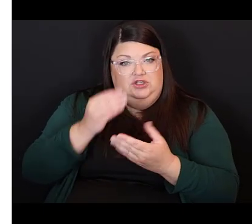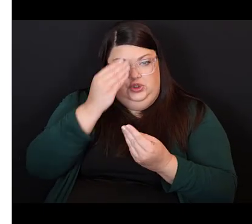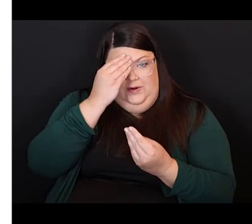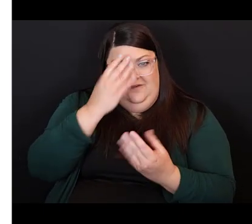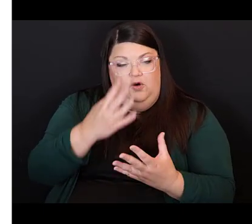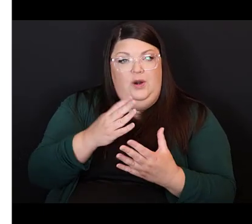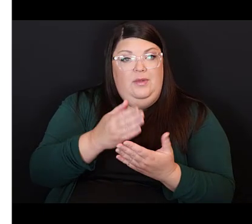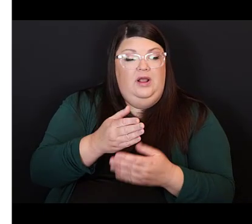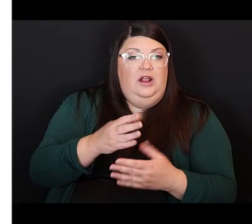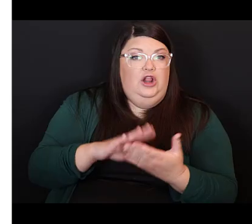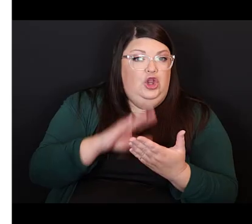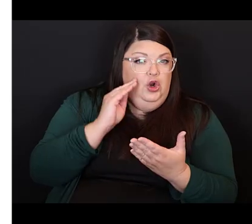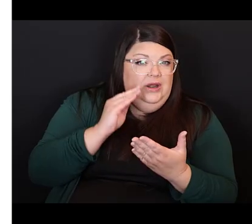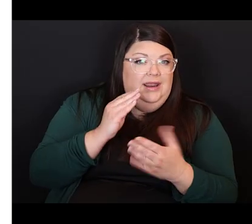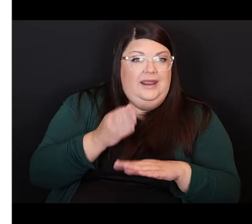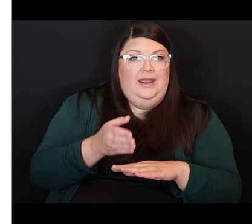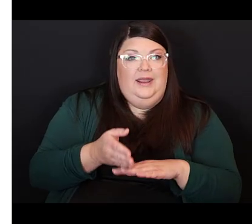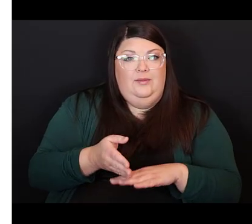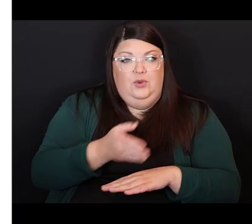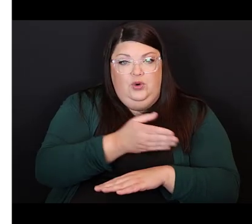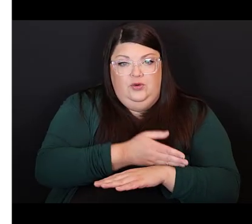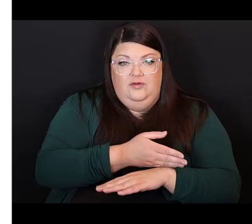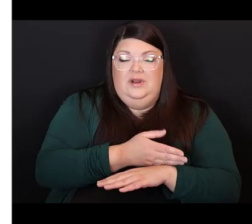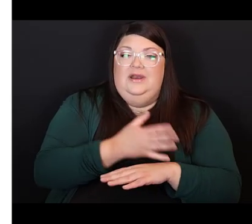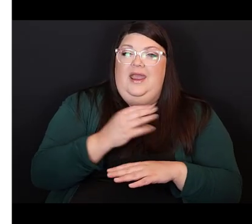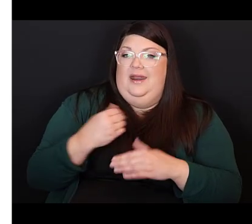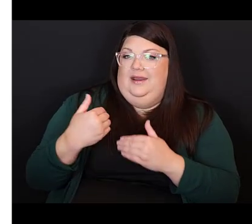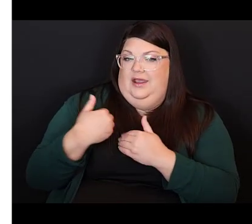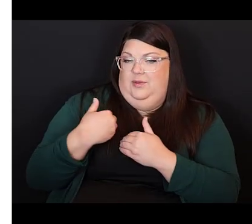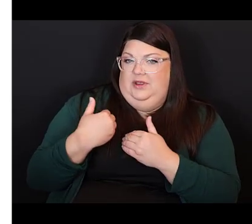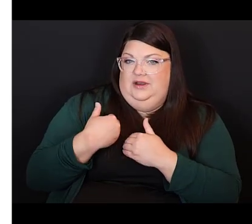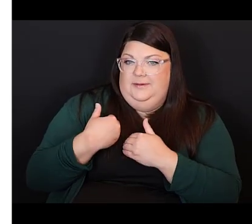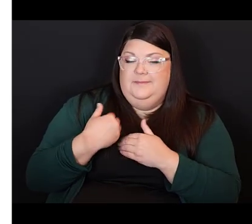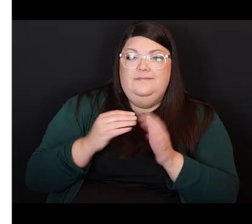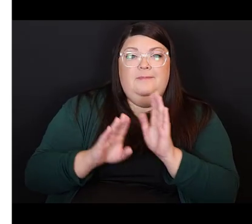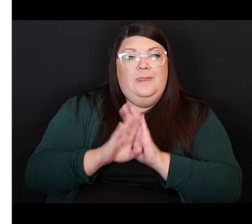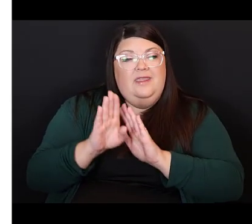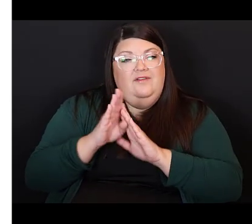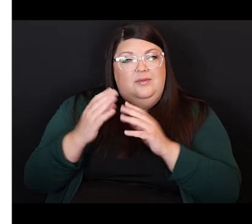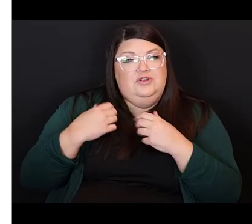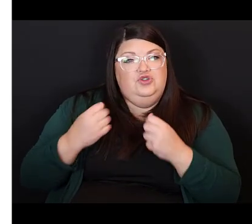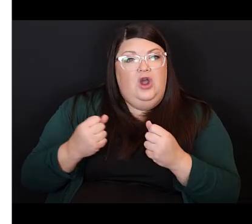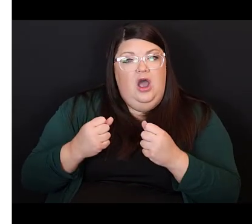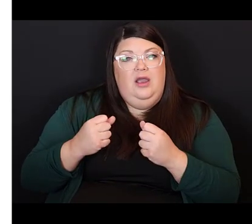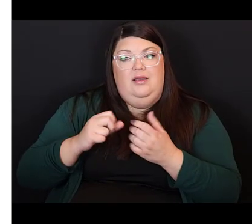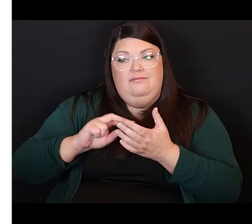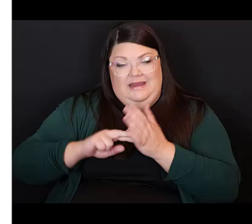learning, improvement, and accountability. To develop a strong and meaningful evaluation